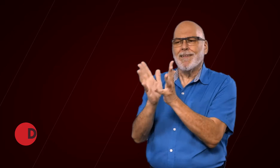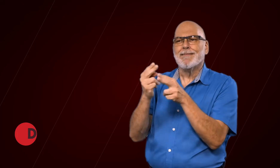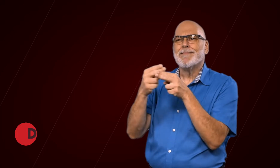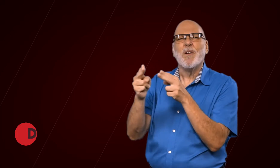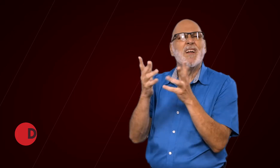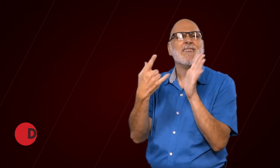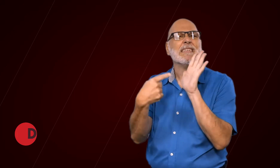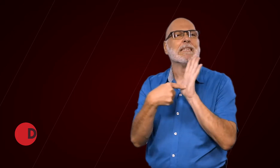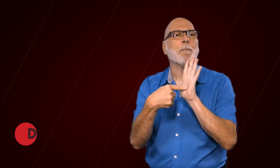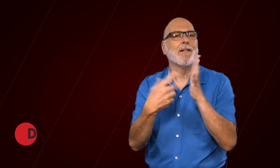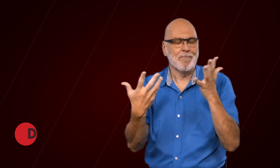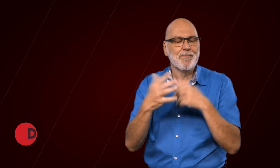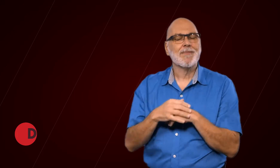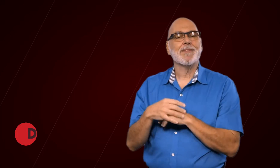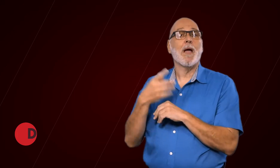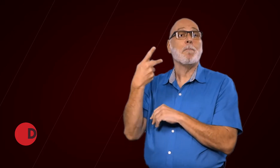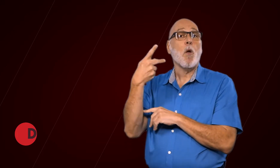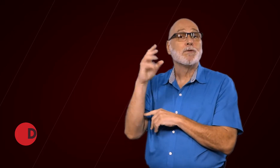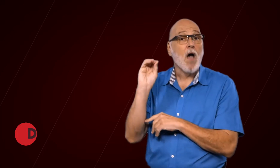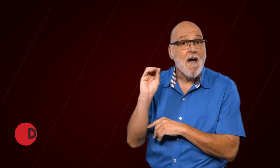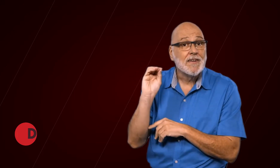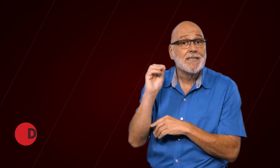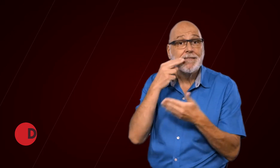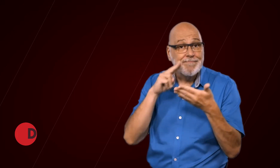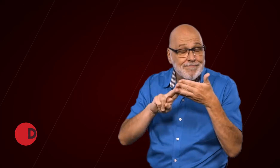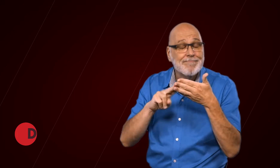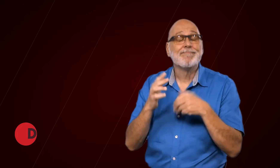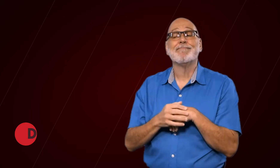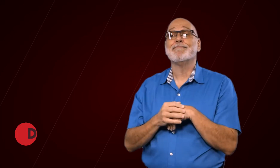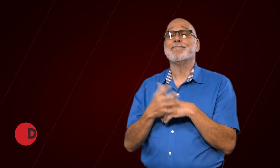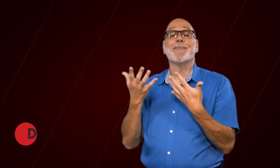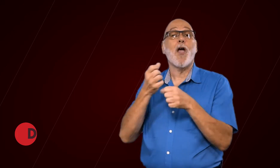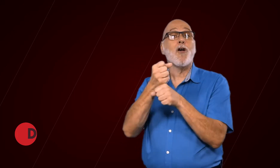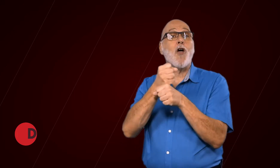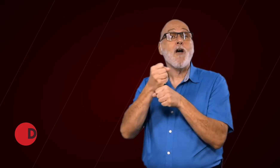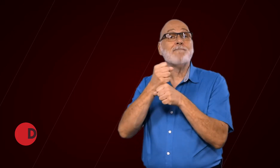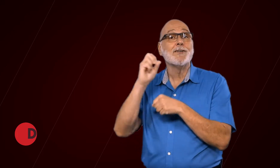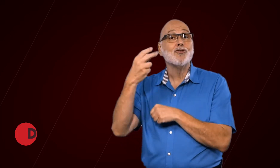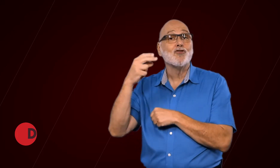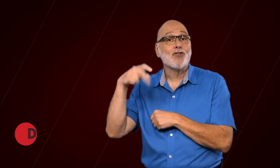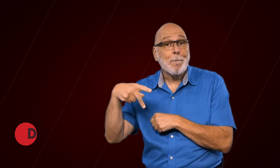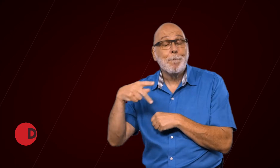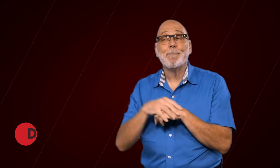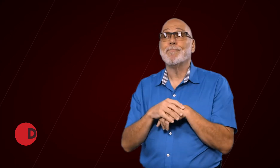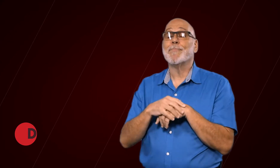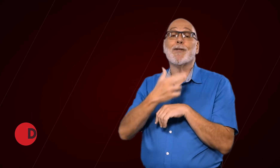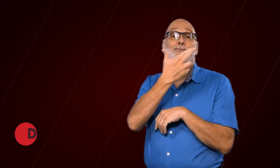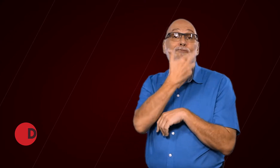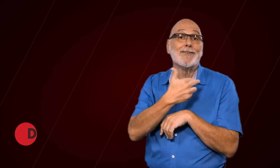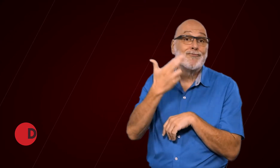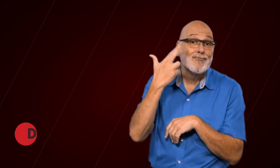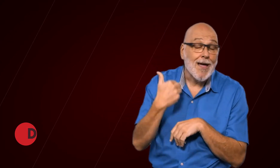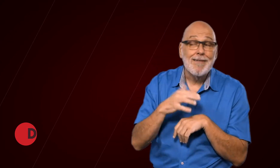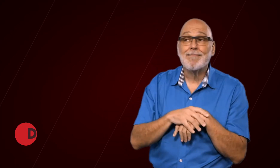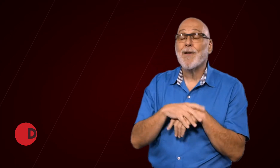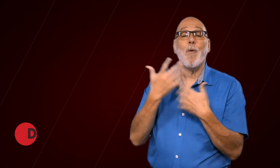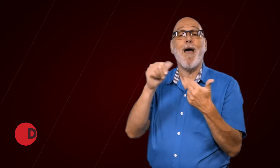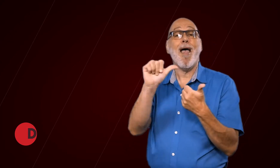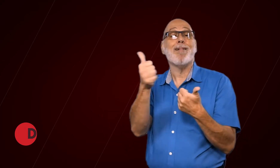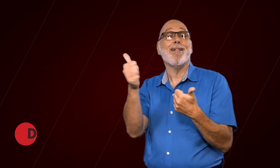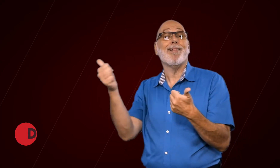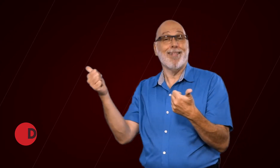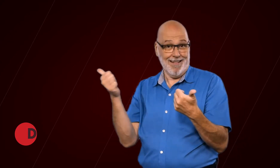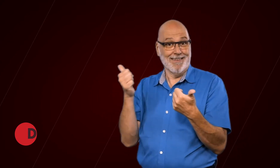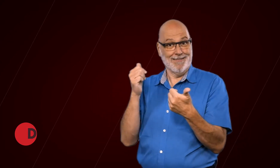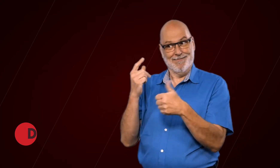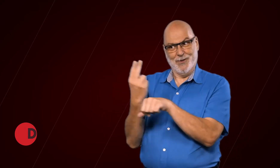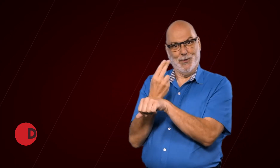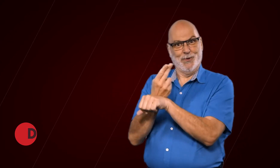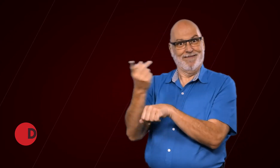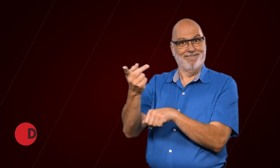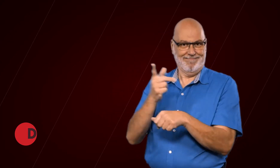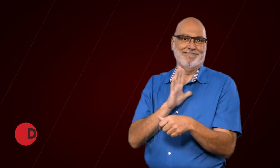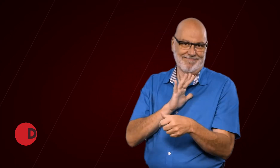i.e. Post Office, coffee shop, restaurant, etc, it could be useful.